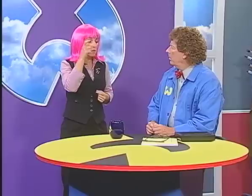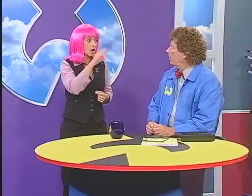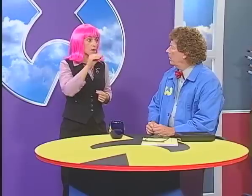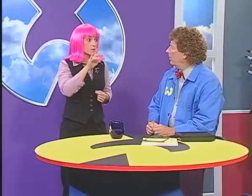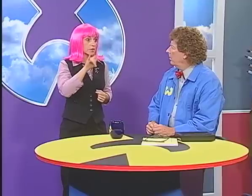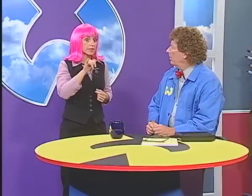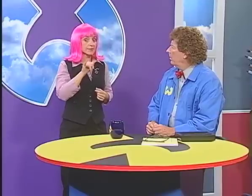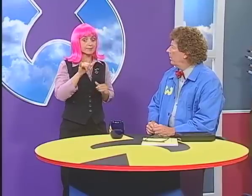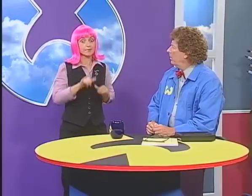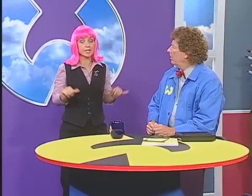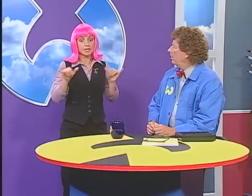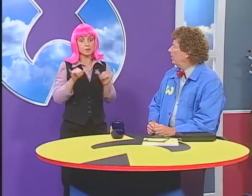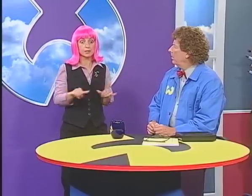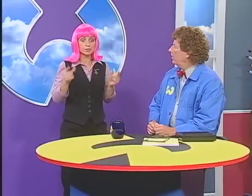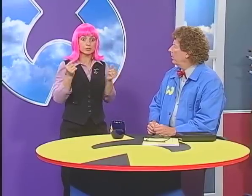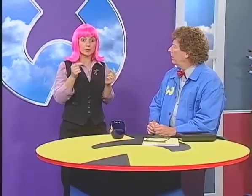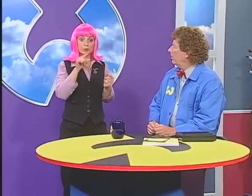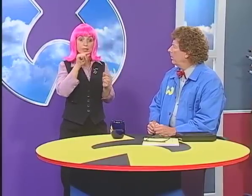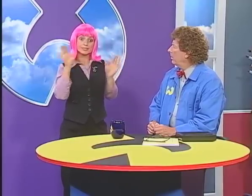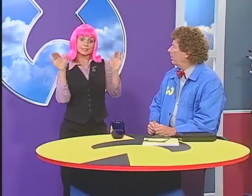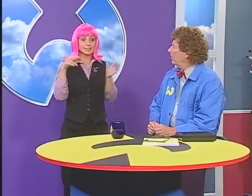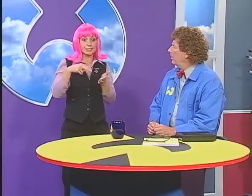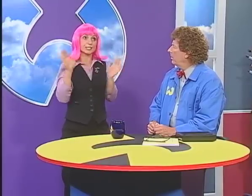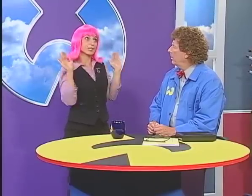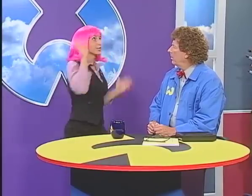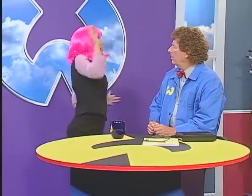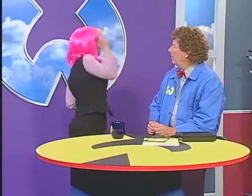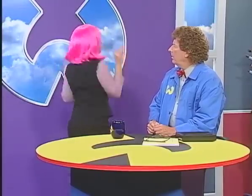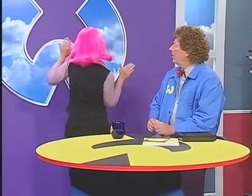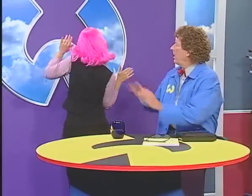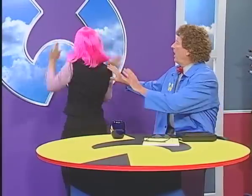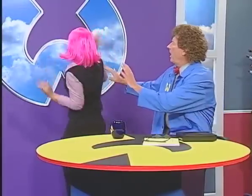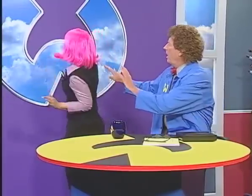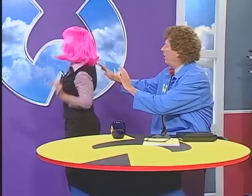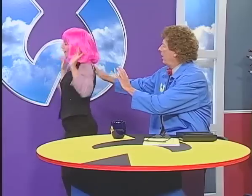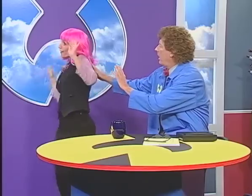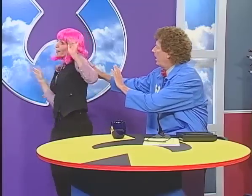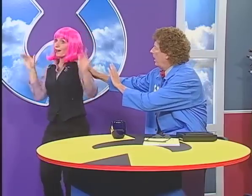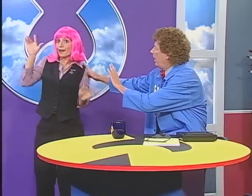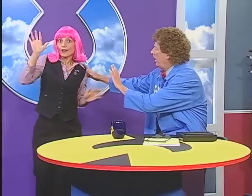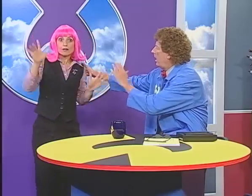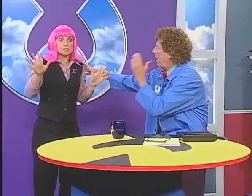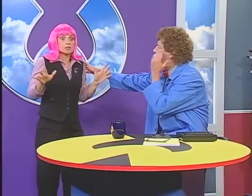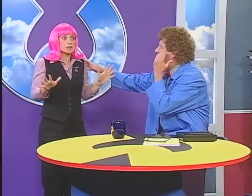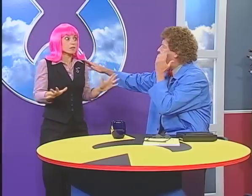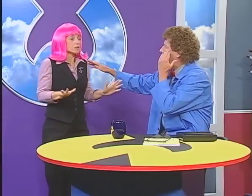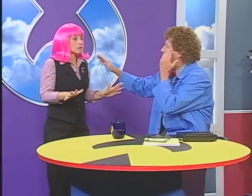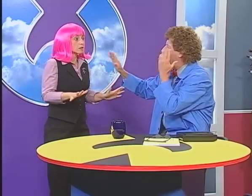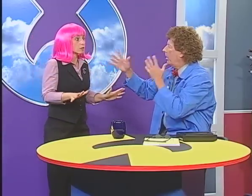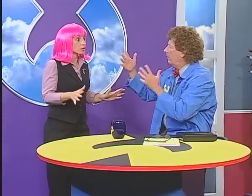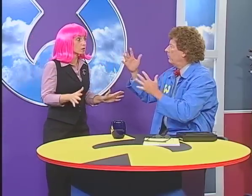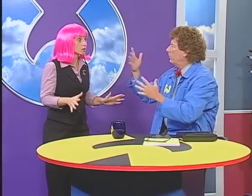THEY'RE DOING THE SAME OLD THING, THEIR LITTLE BIRD DANCE. YEAH, I KNOW WHAT YOU'RE TALKING ABOUT.